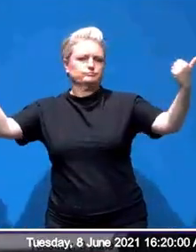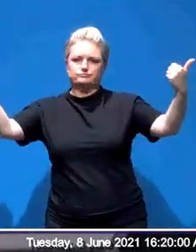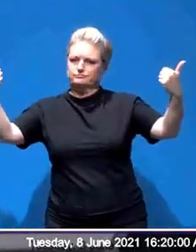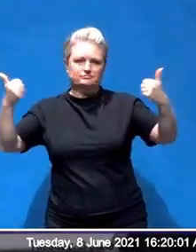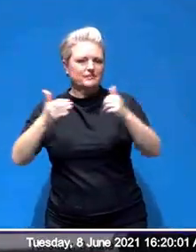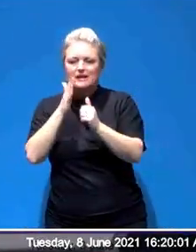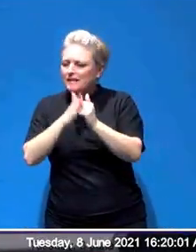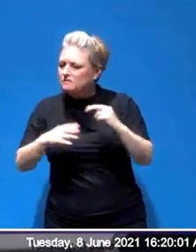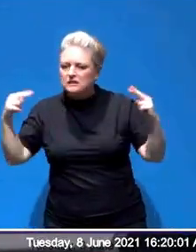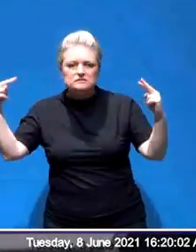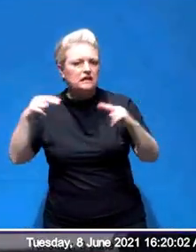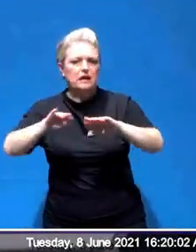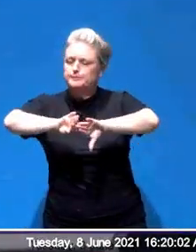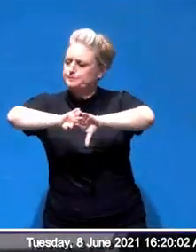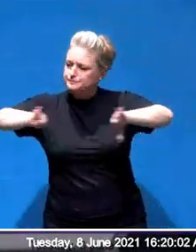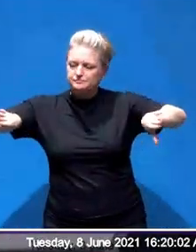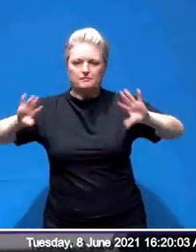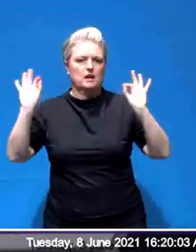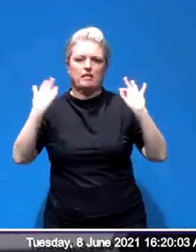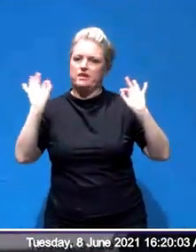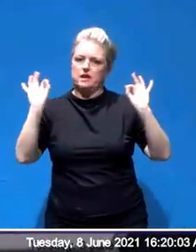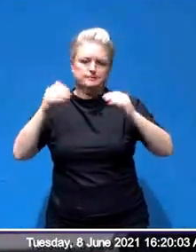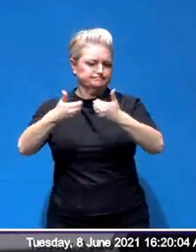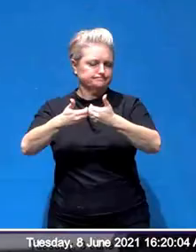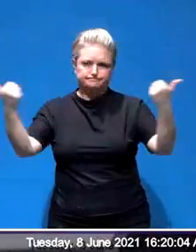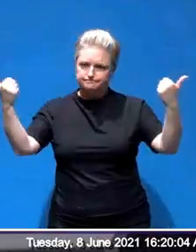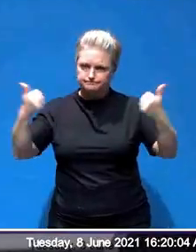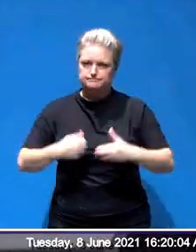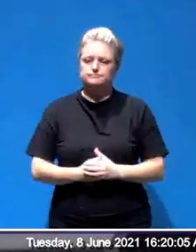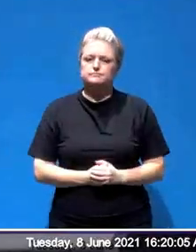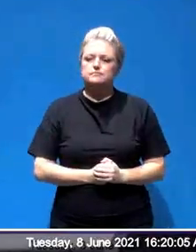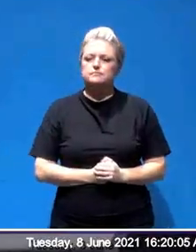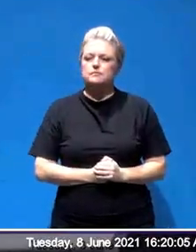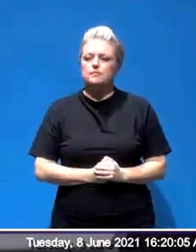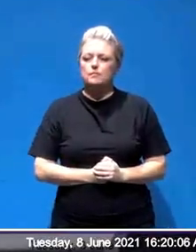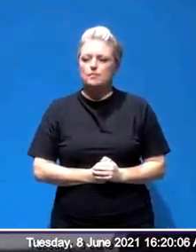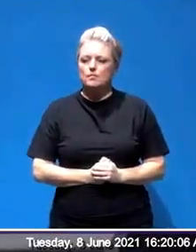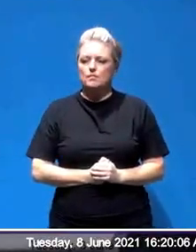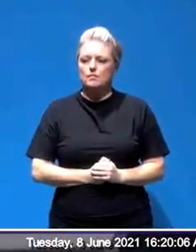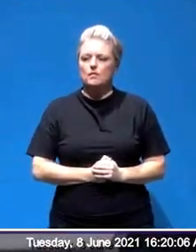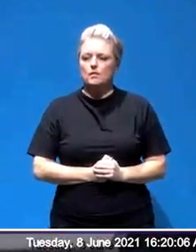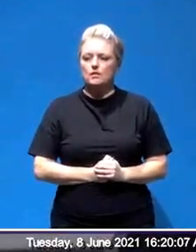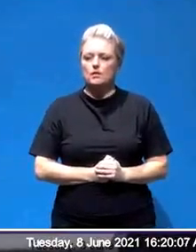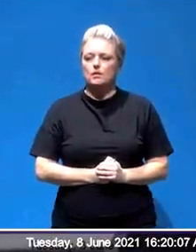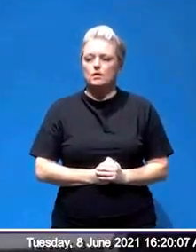the events that were discussed, but is working in the area of the same name, if